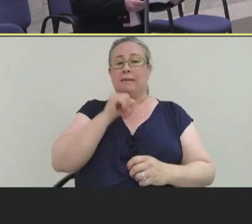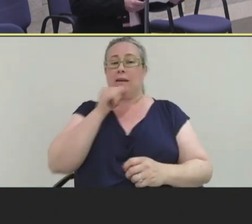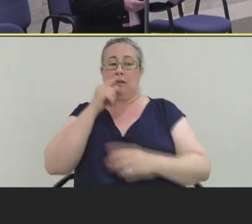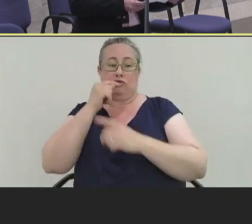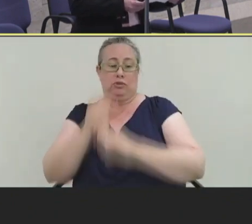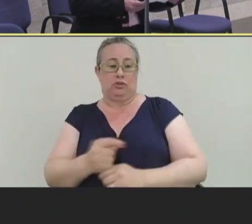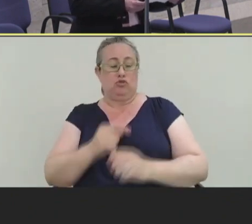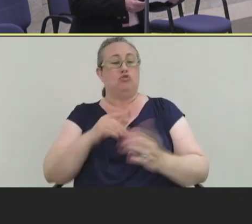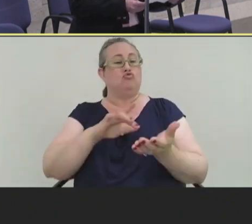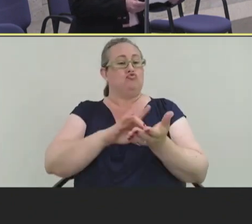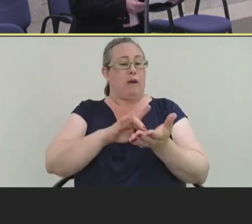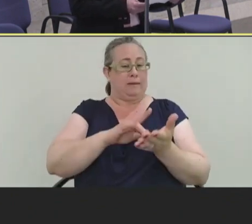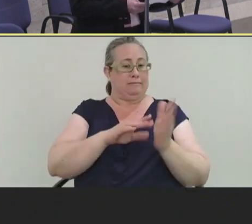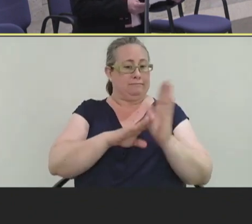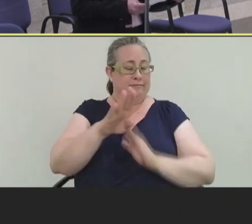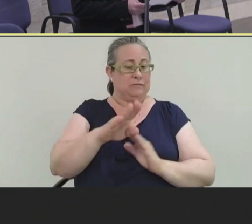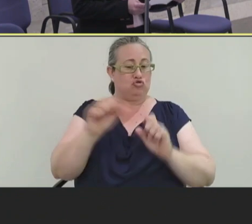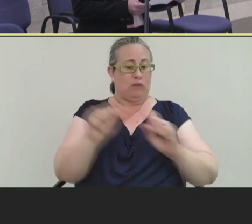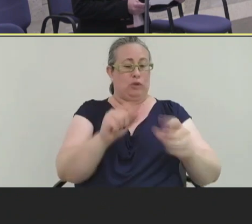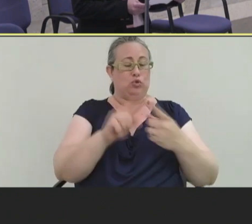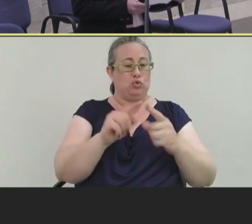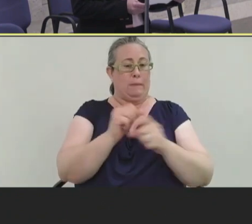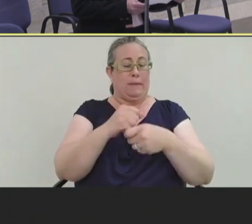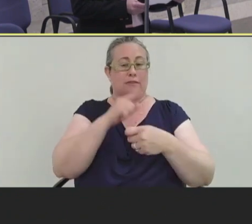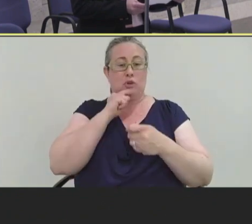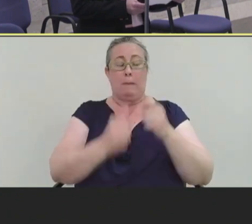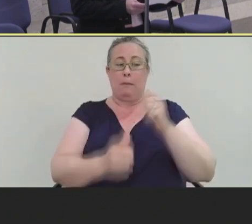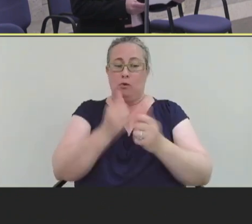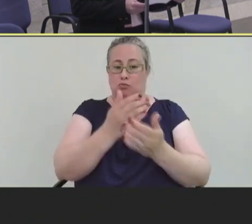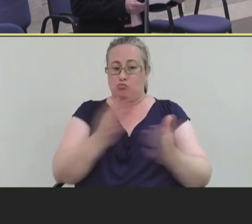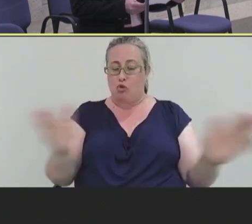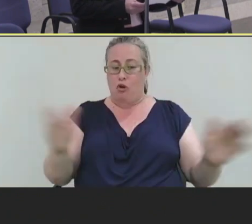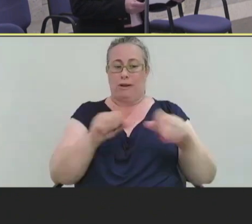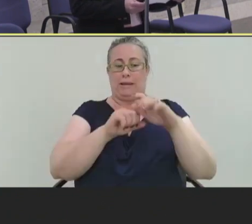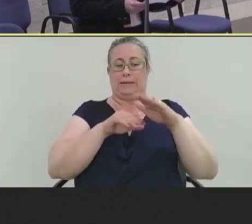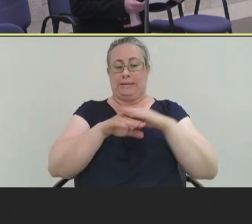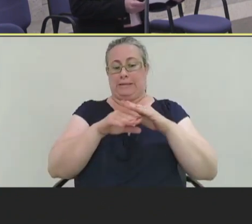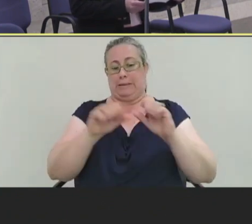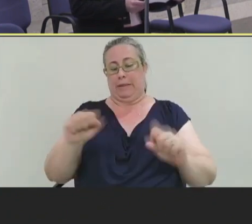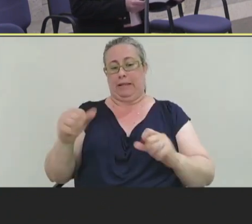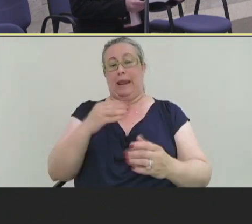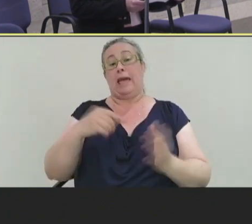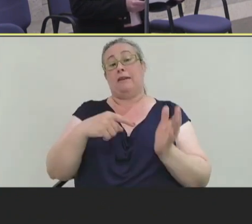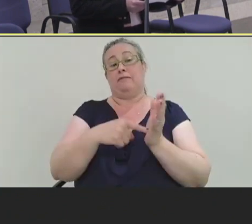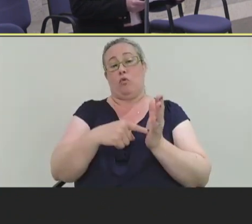development strategies to ensure the broadest possible accessibility and affordability.